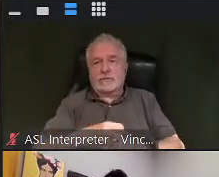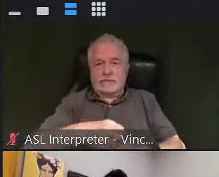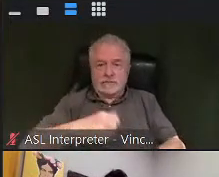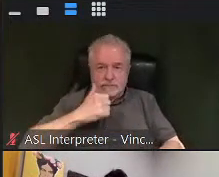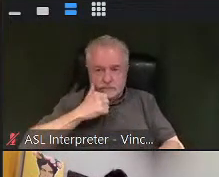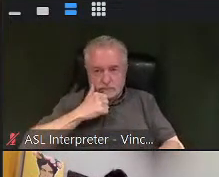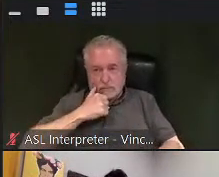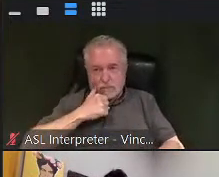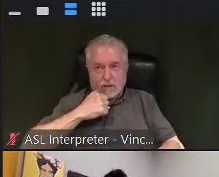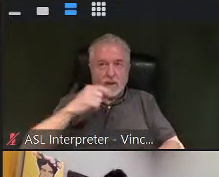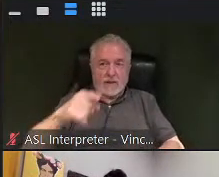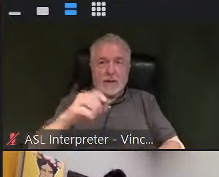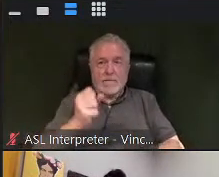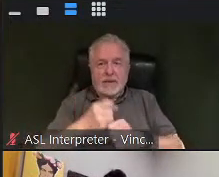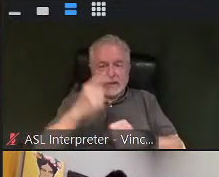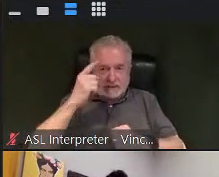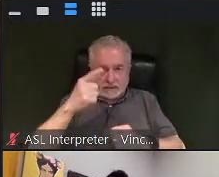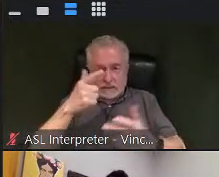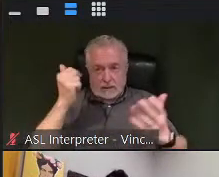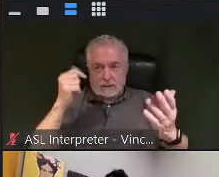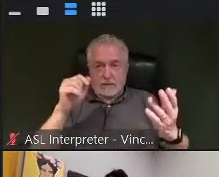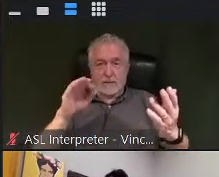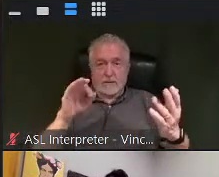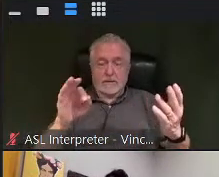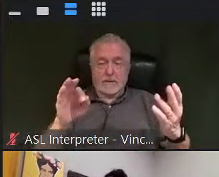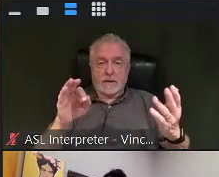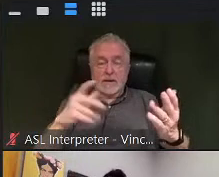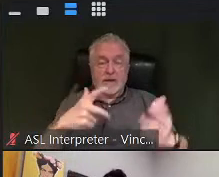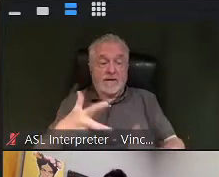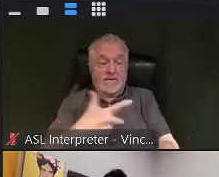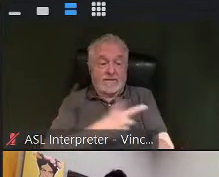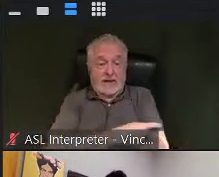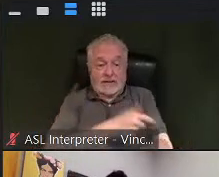And this makes sense because the vaccine and the